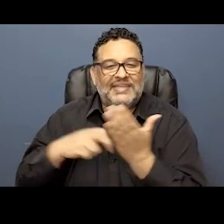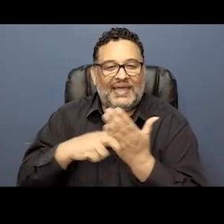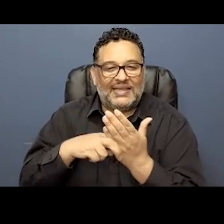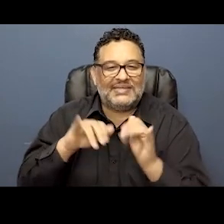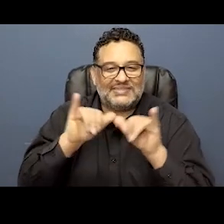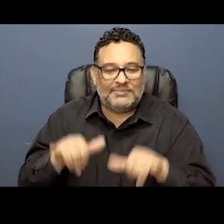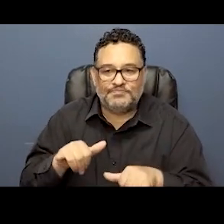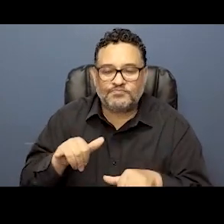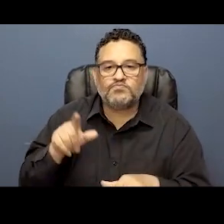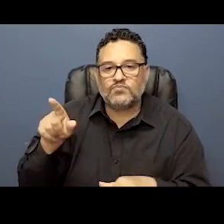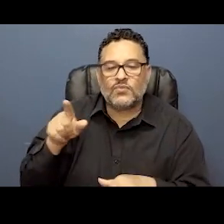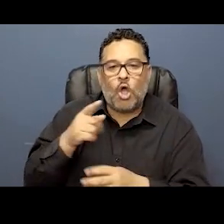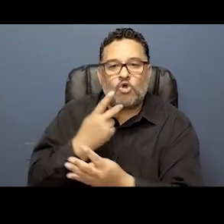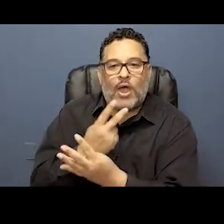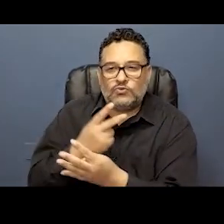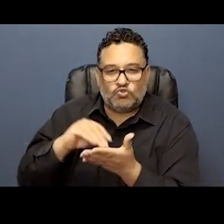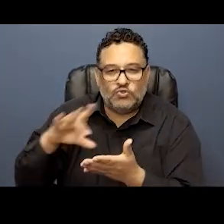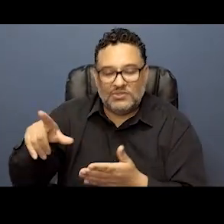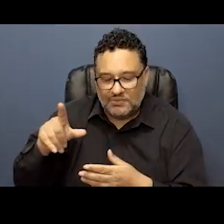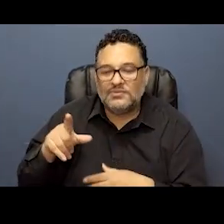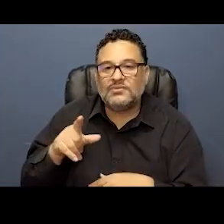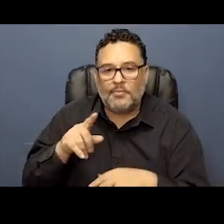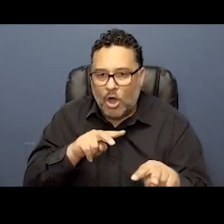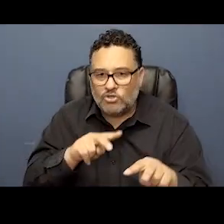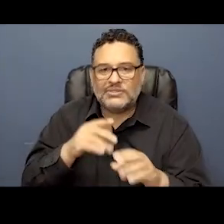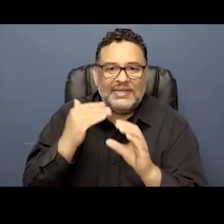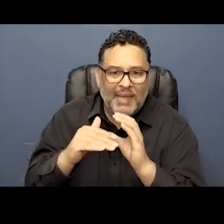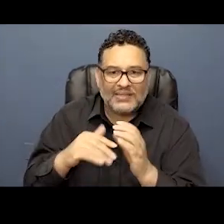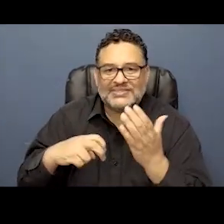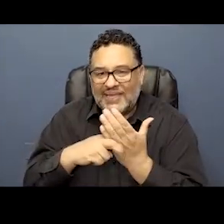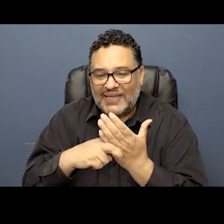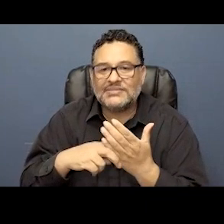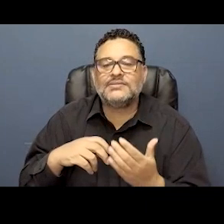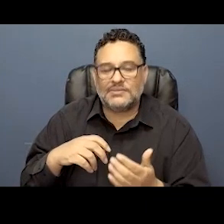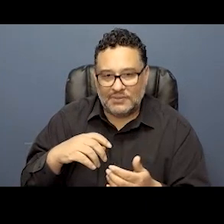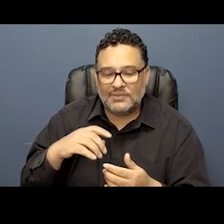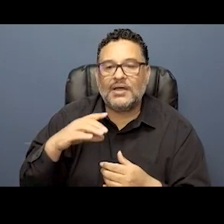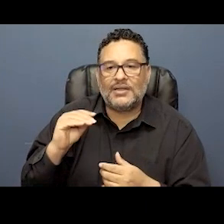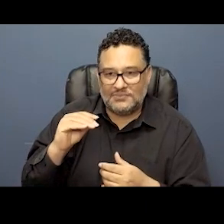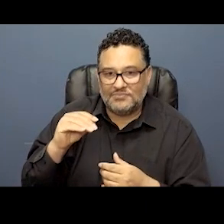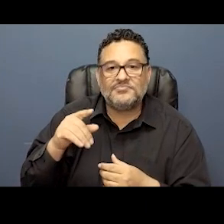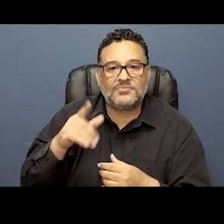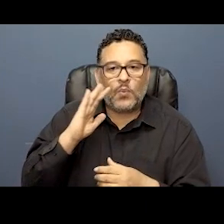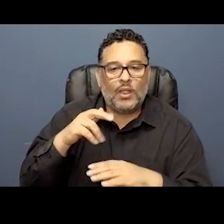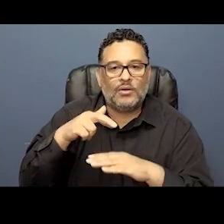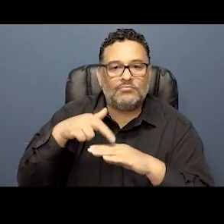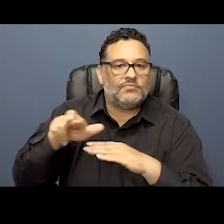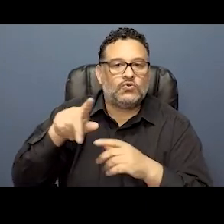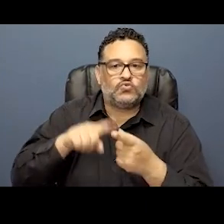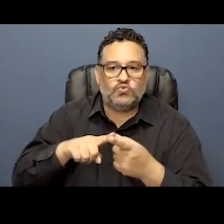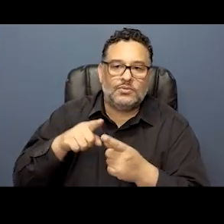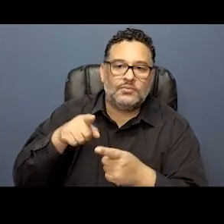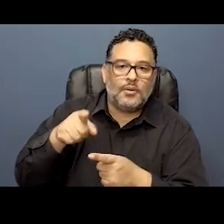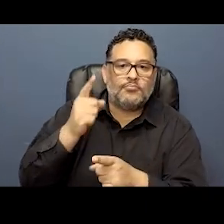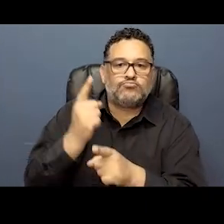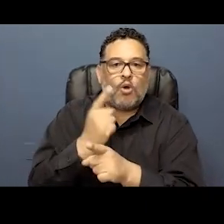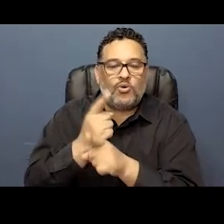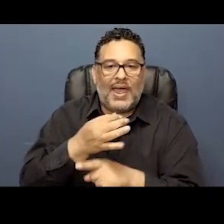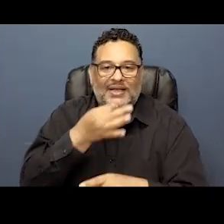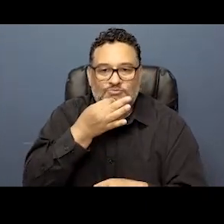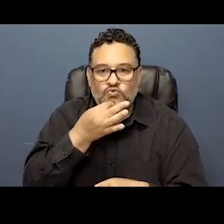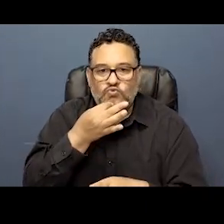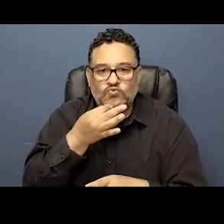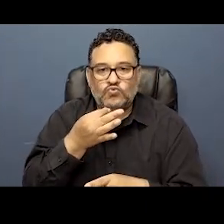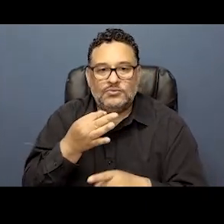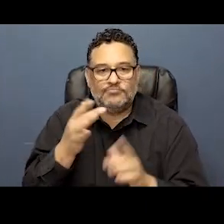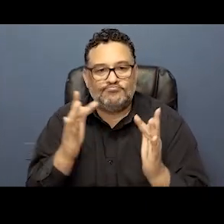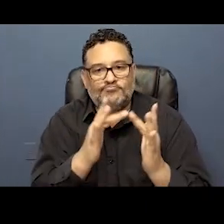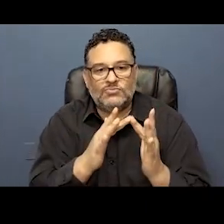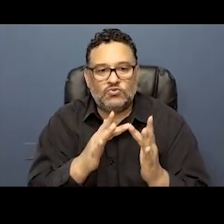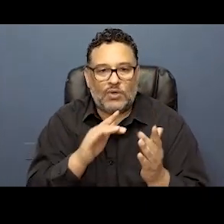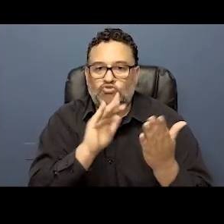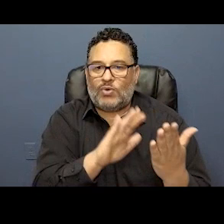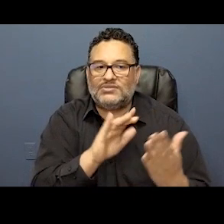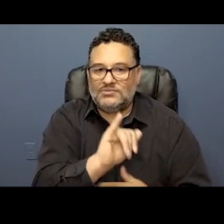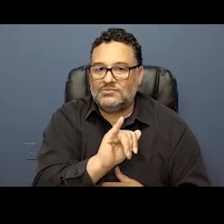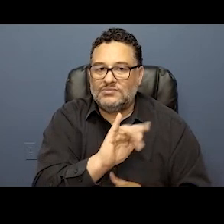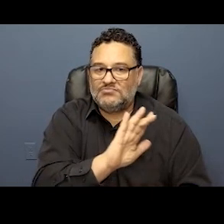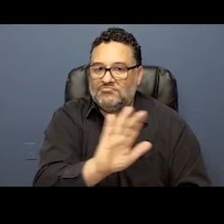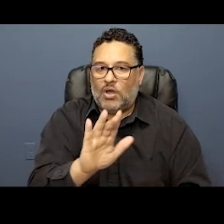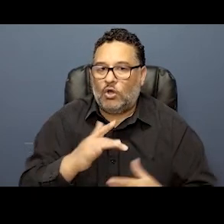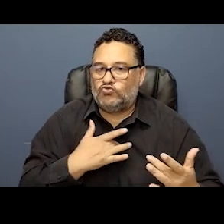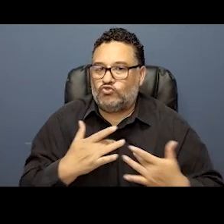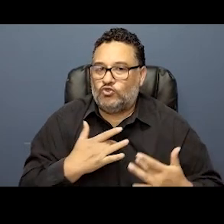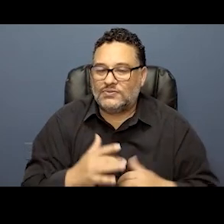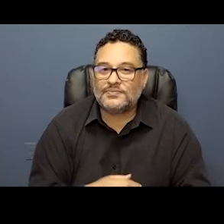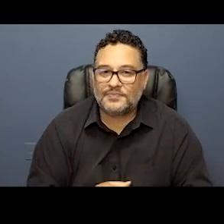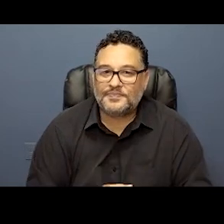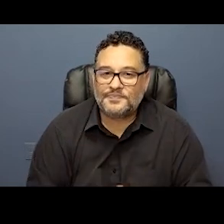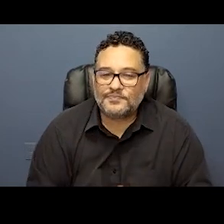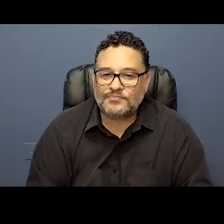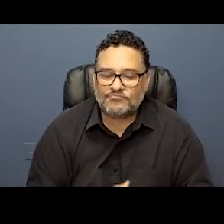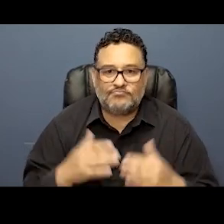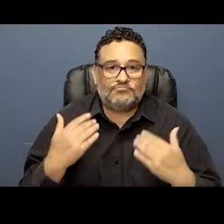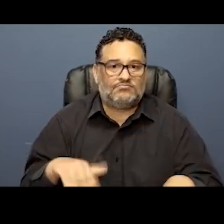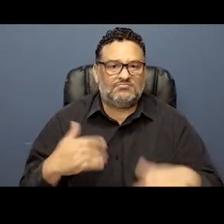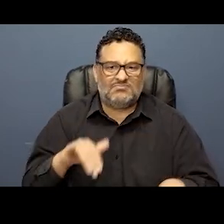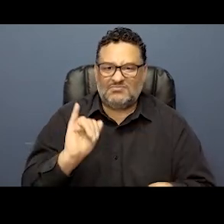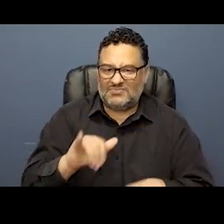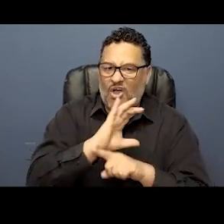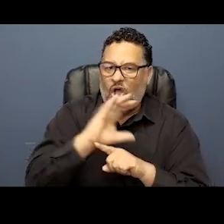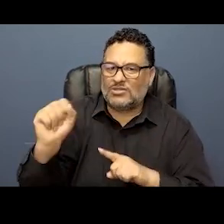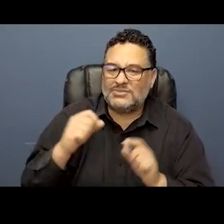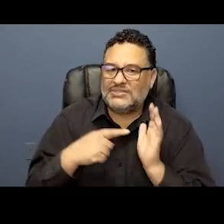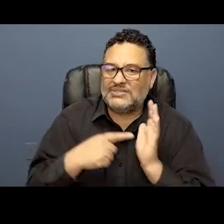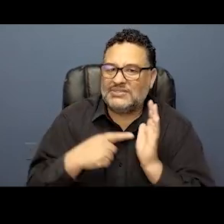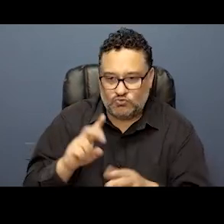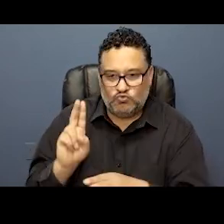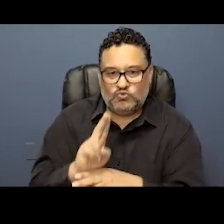expert for addressing concerns. [Alex] Those are awesome examples of integrating